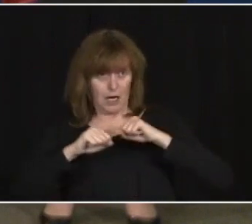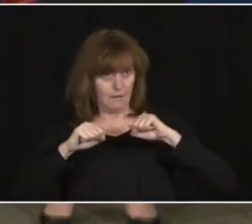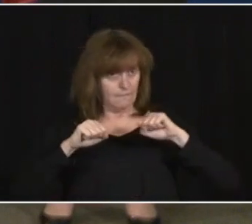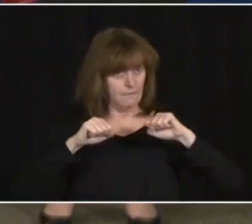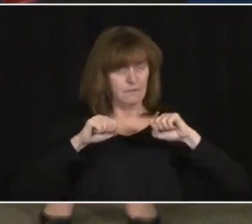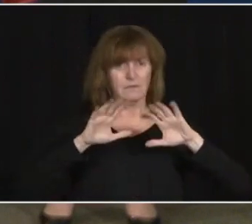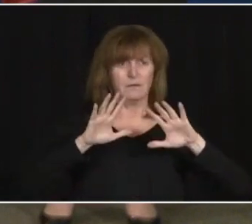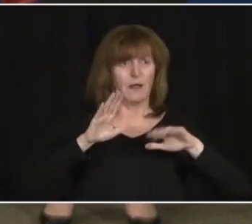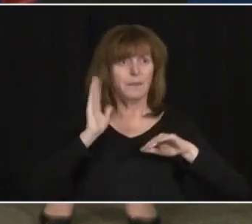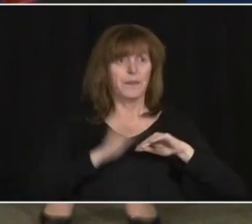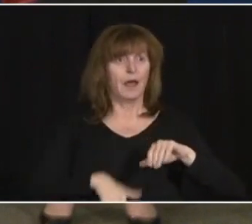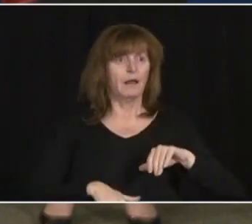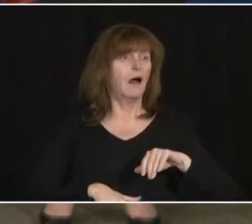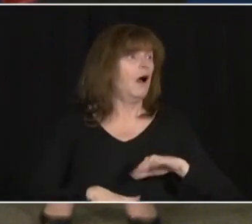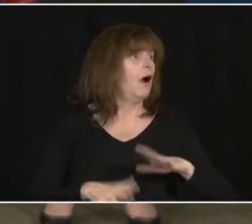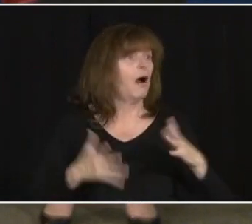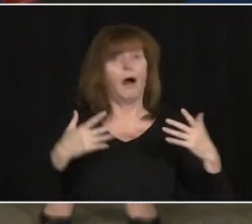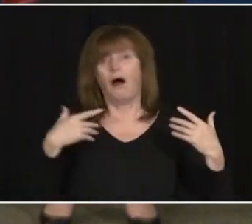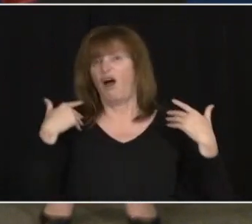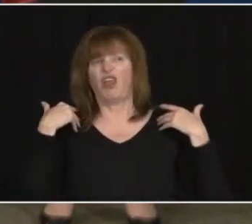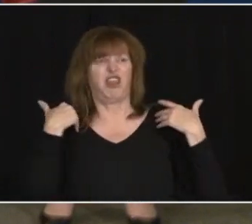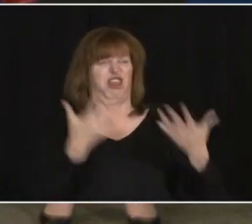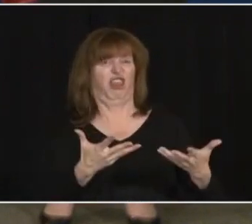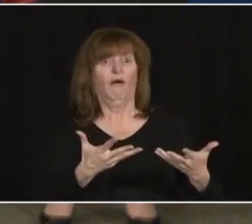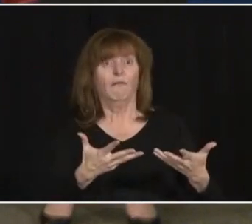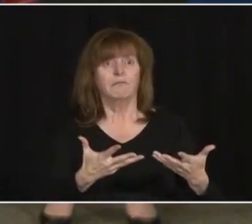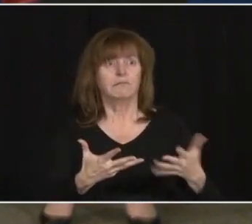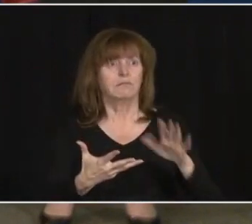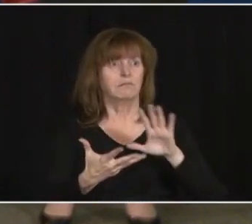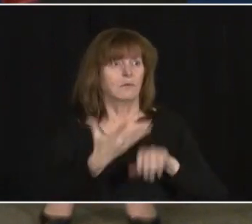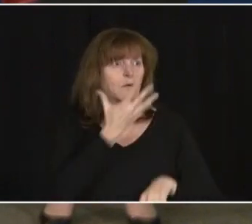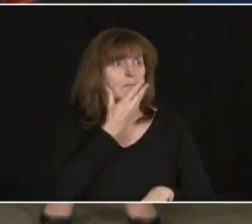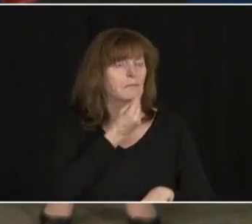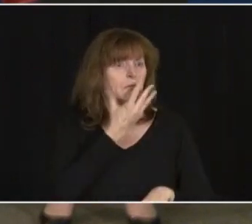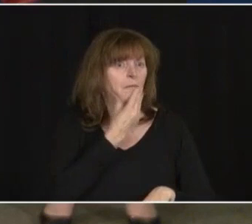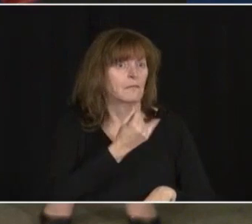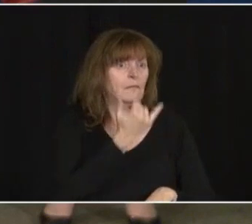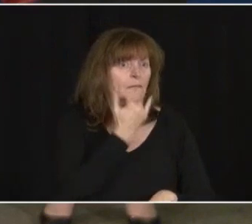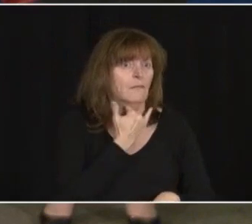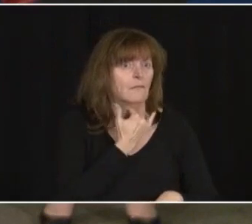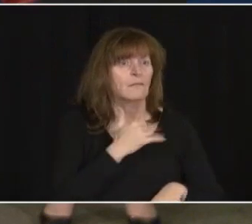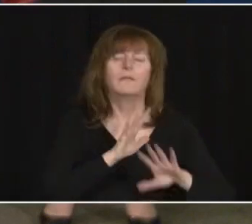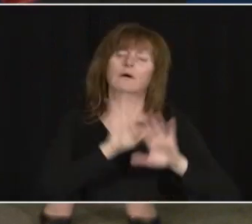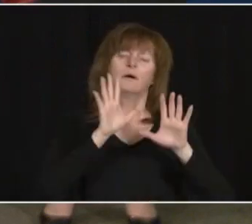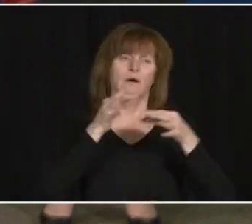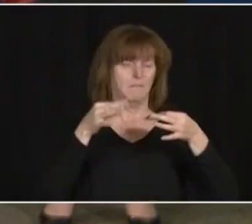the health side of things. Next question.